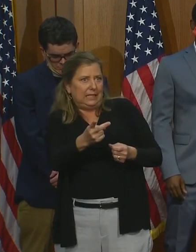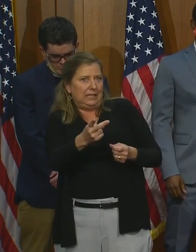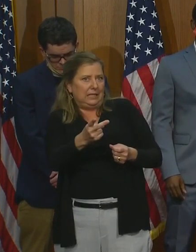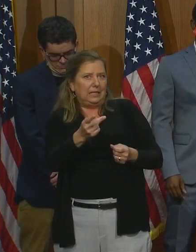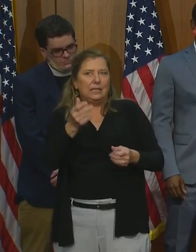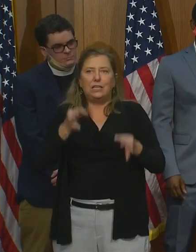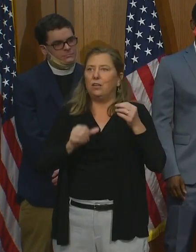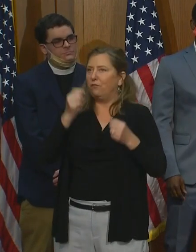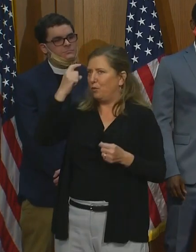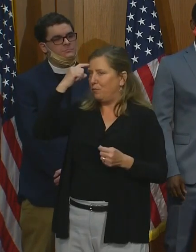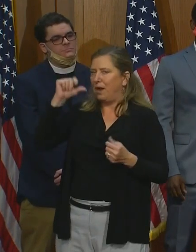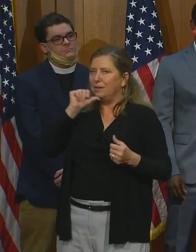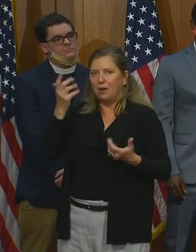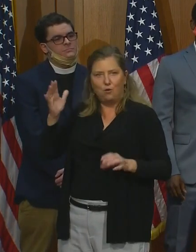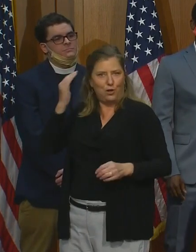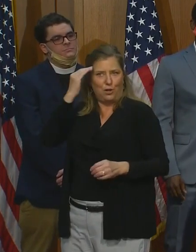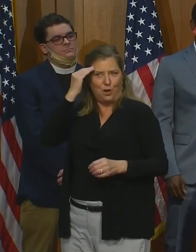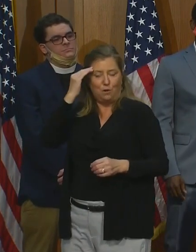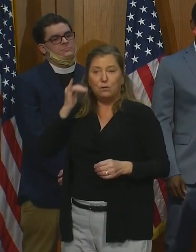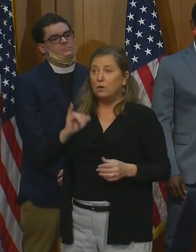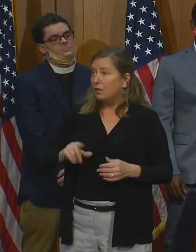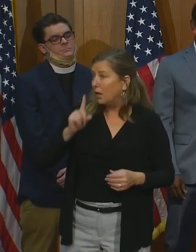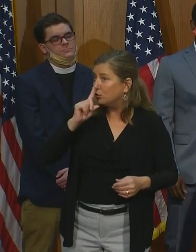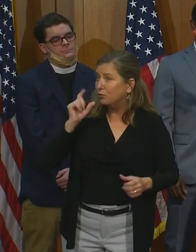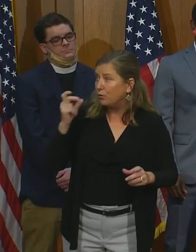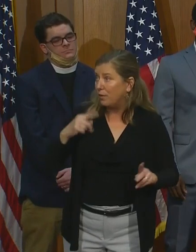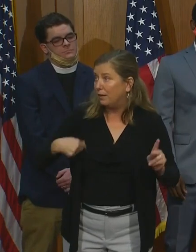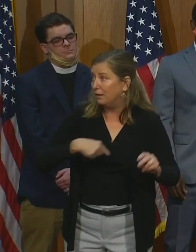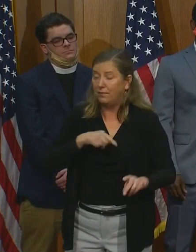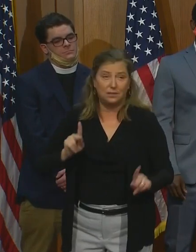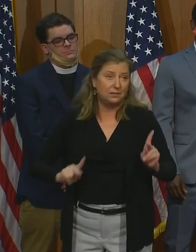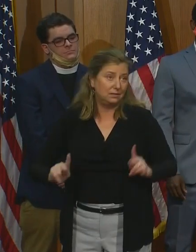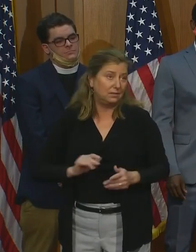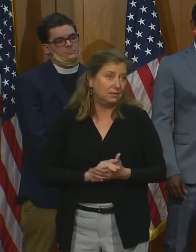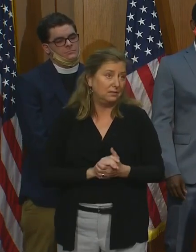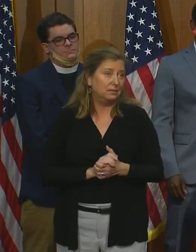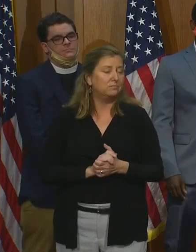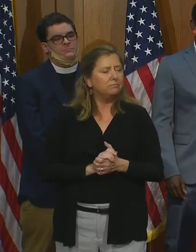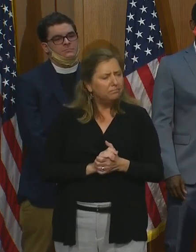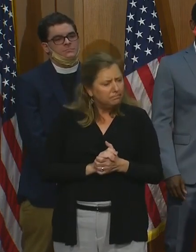IT THE EYES CAN SEE. WHAT THE